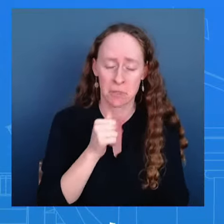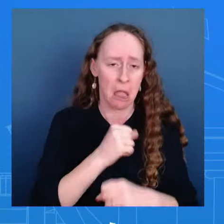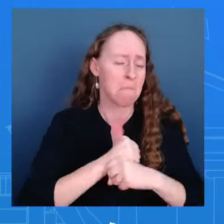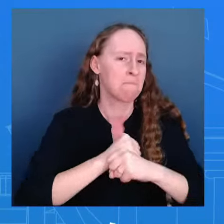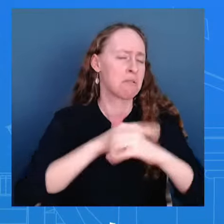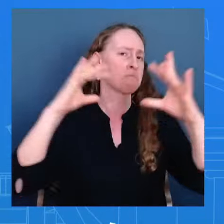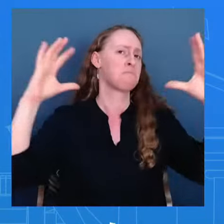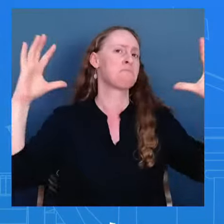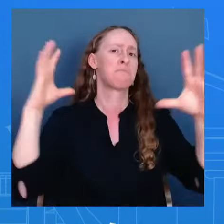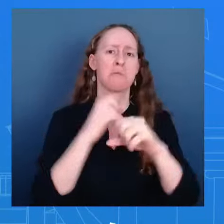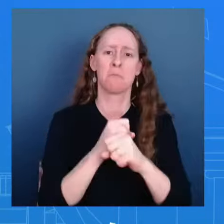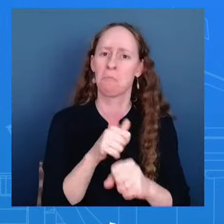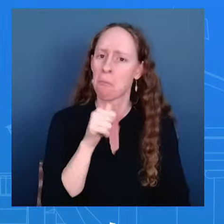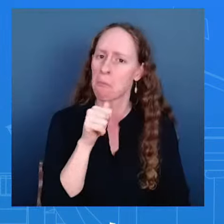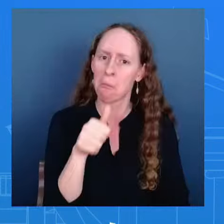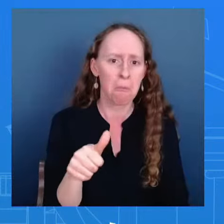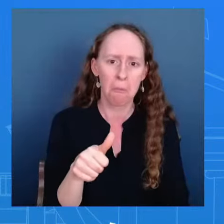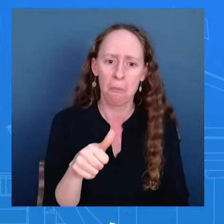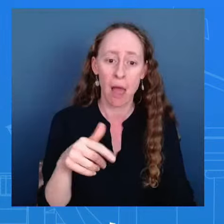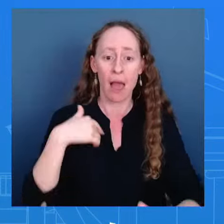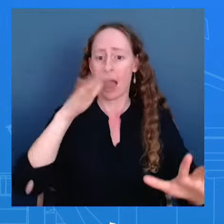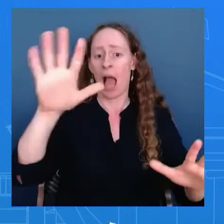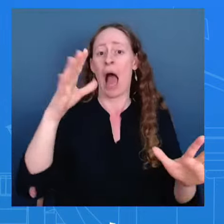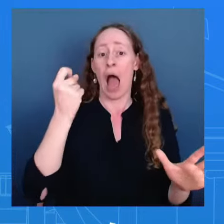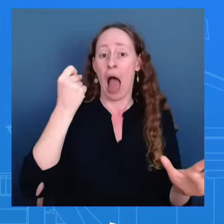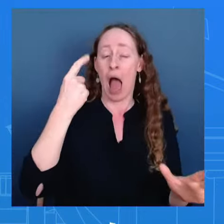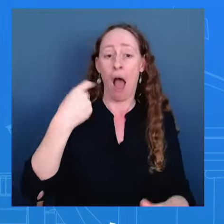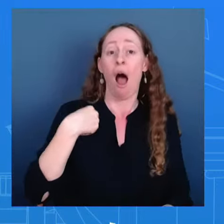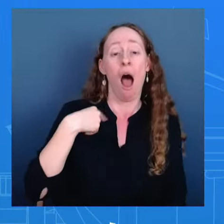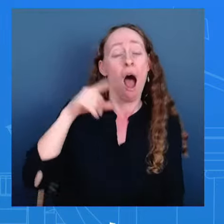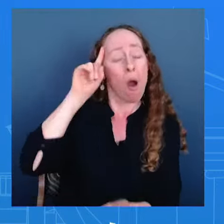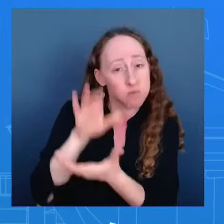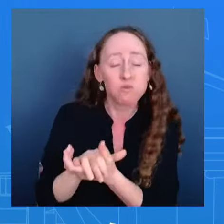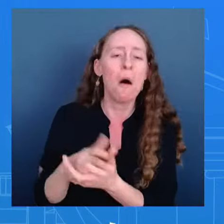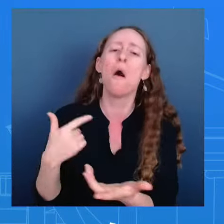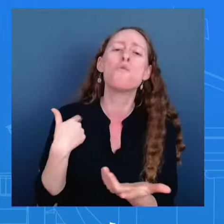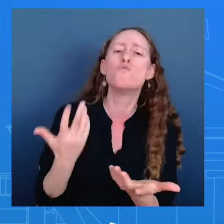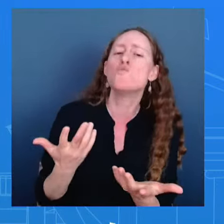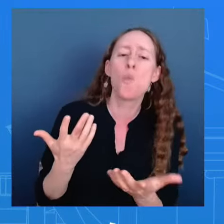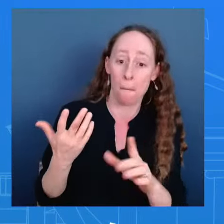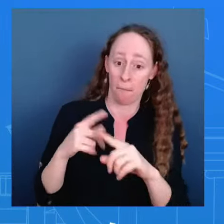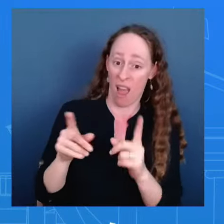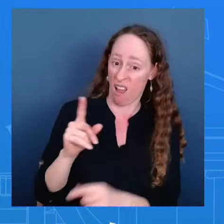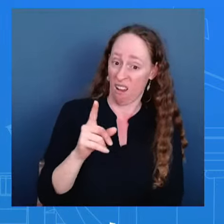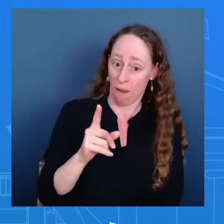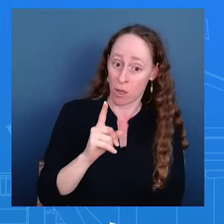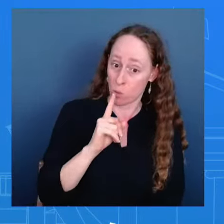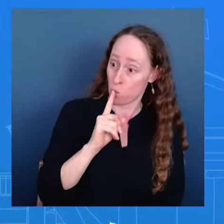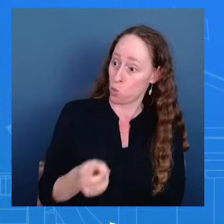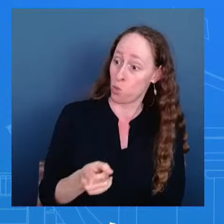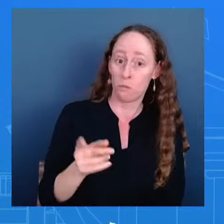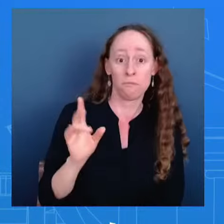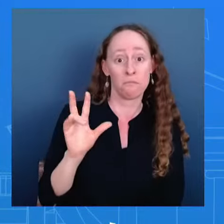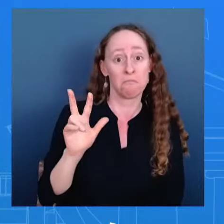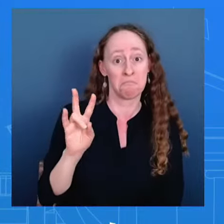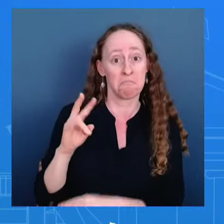I'm not verifying it, just saying that's what they said. If it is in fact what they used, it is certainly indicative of an effort to be discreet